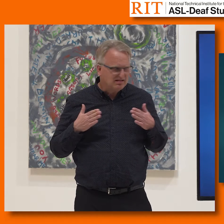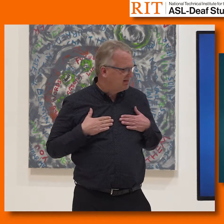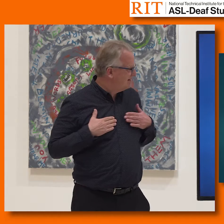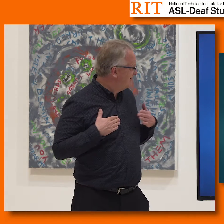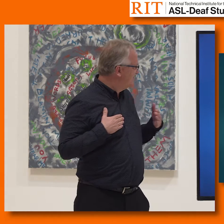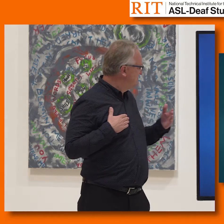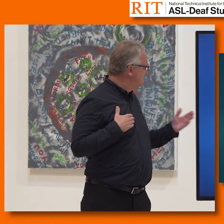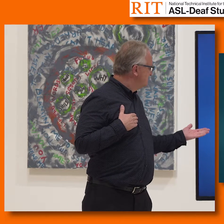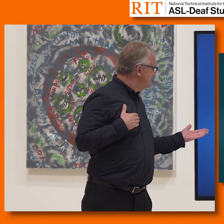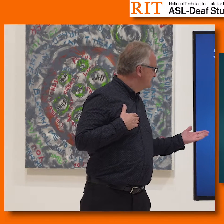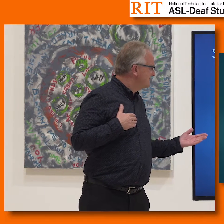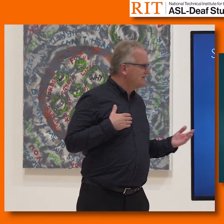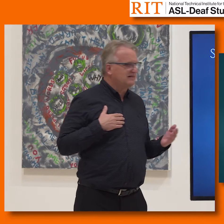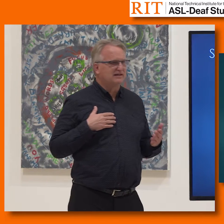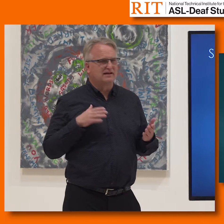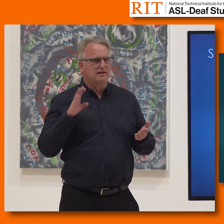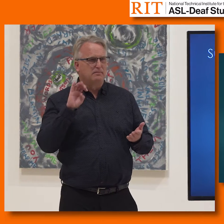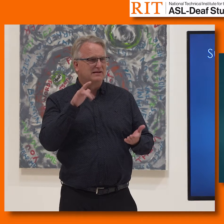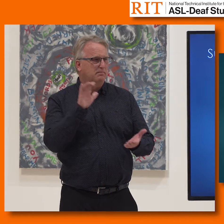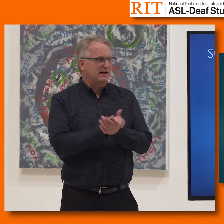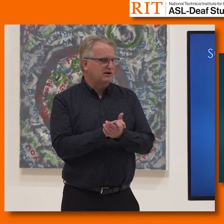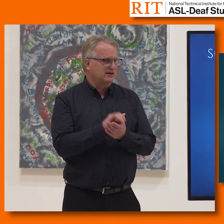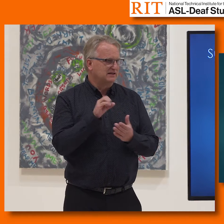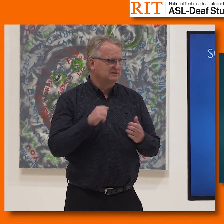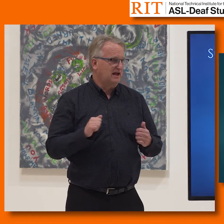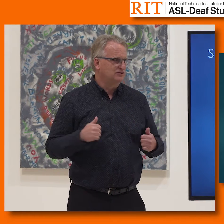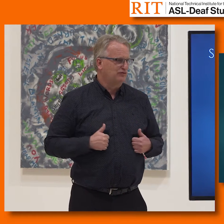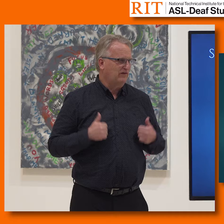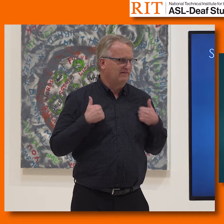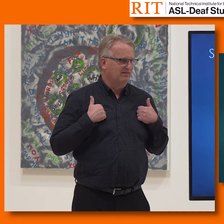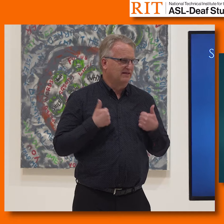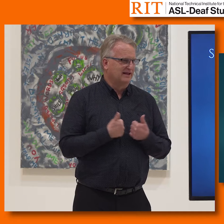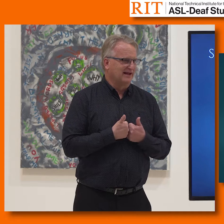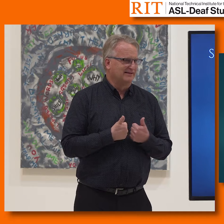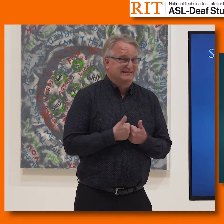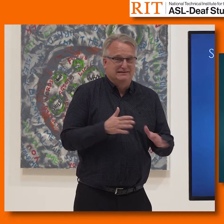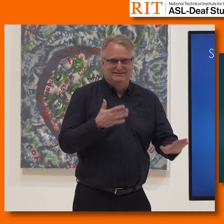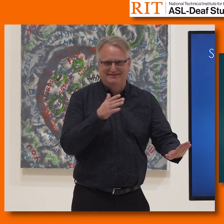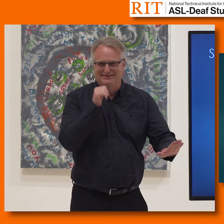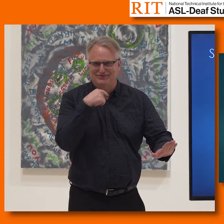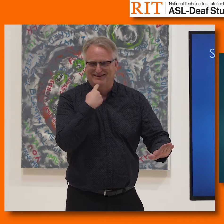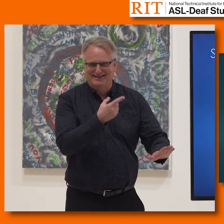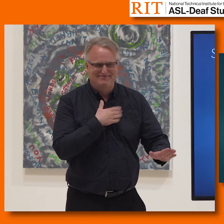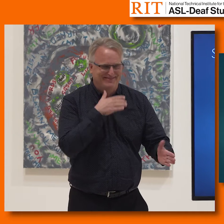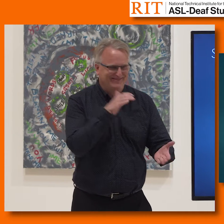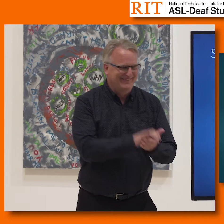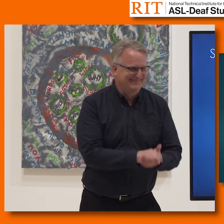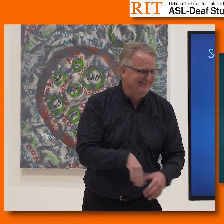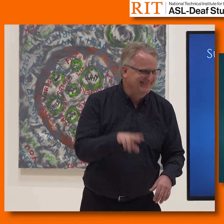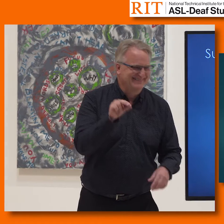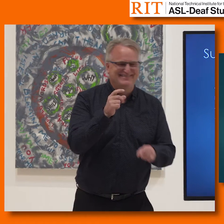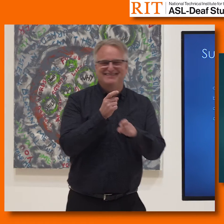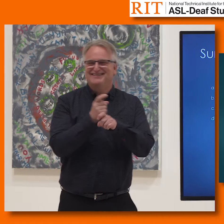So, as a result, I had to survive. And then being married is also challenging.